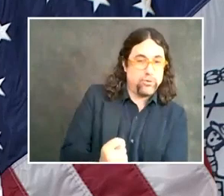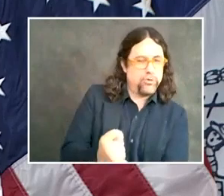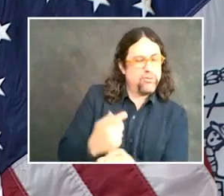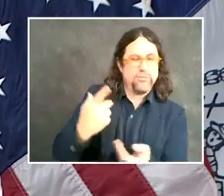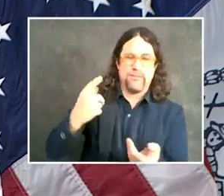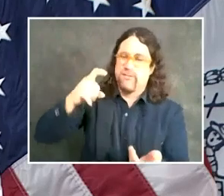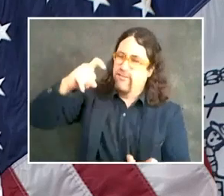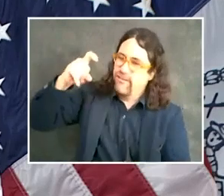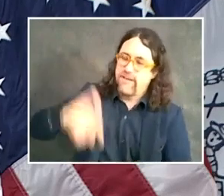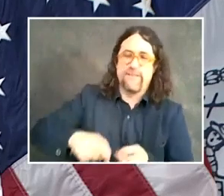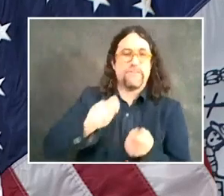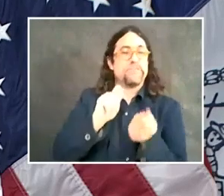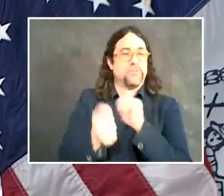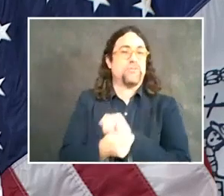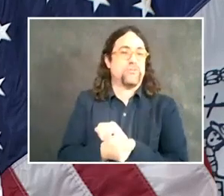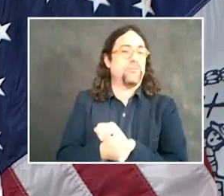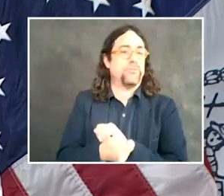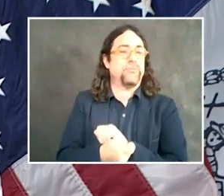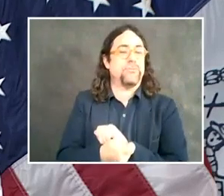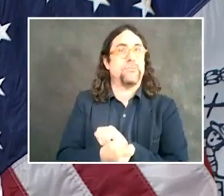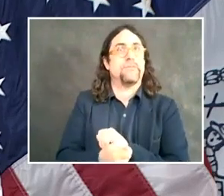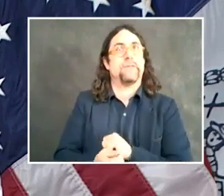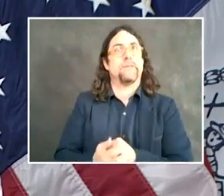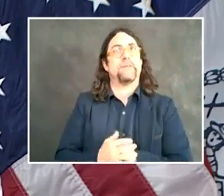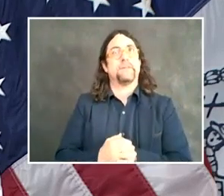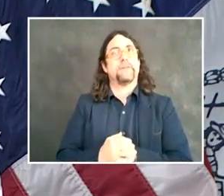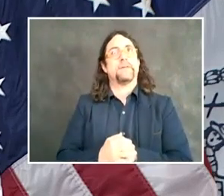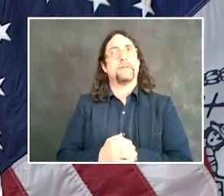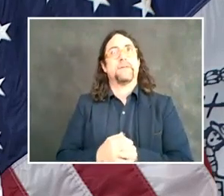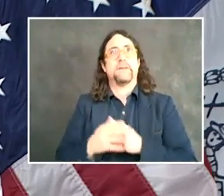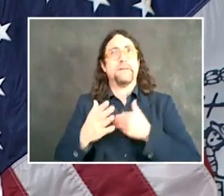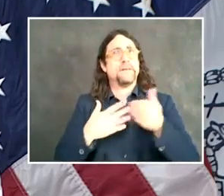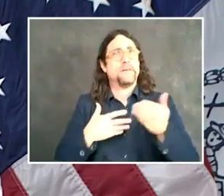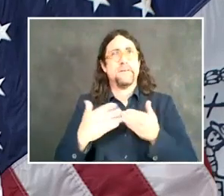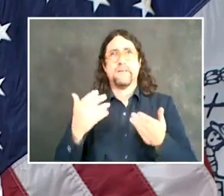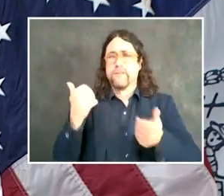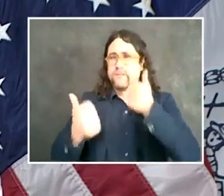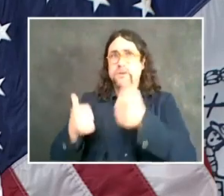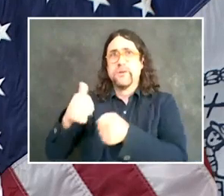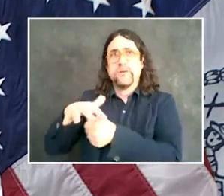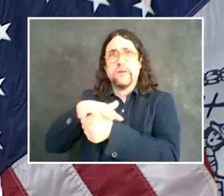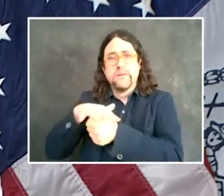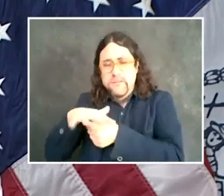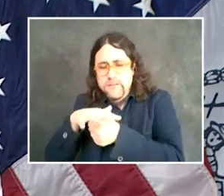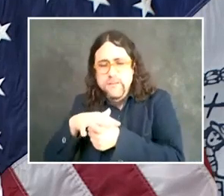COMMUNITY. THIS WAS BY FAR THE LARGEST GATHERING IN ANY COMMUNITY OF